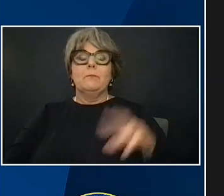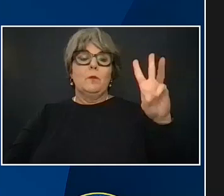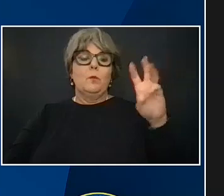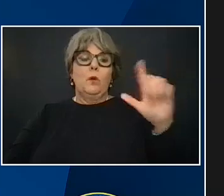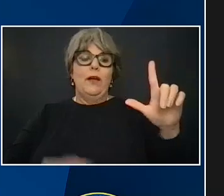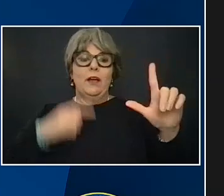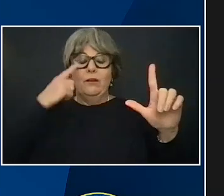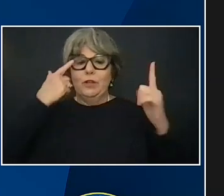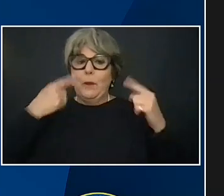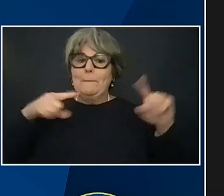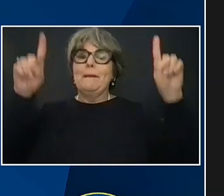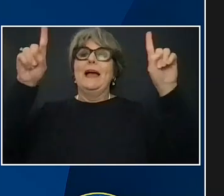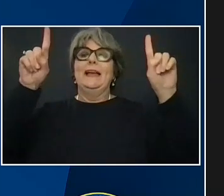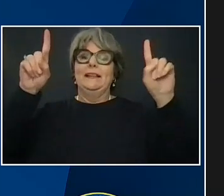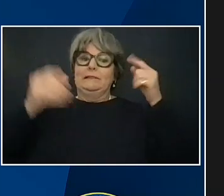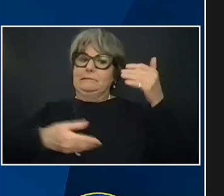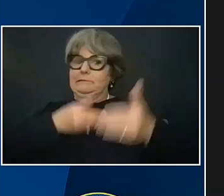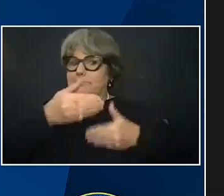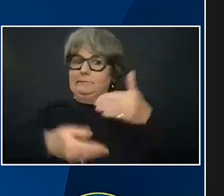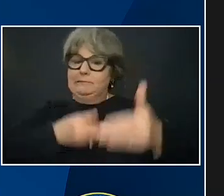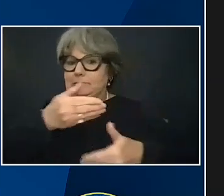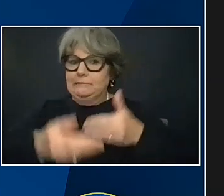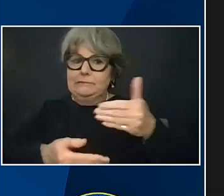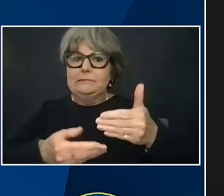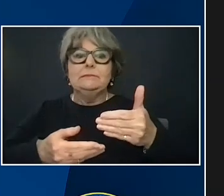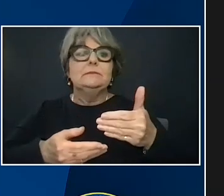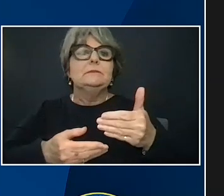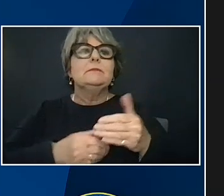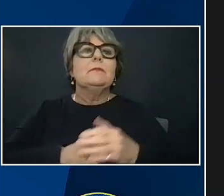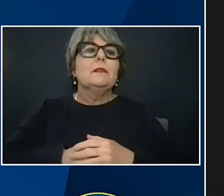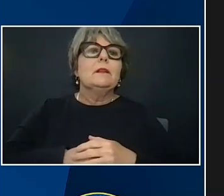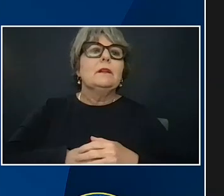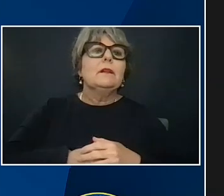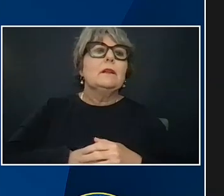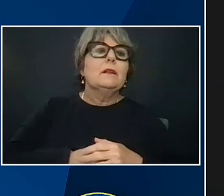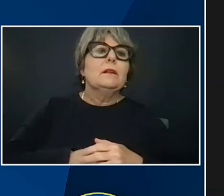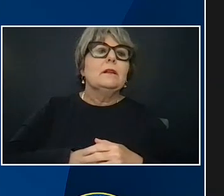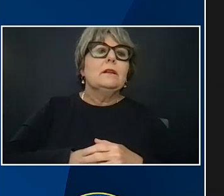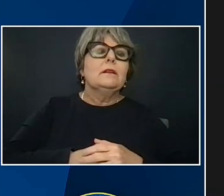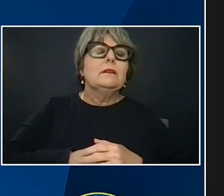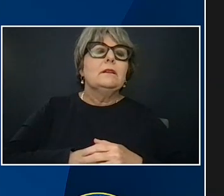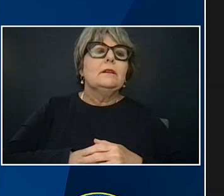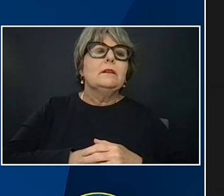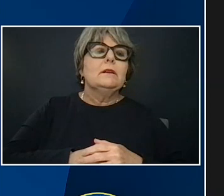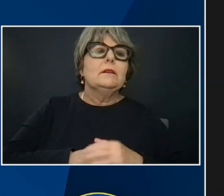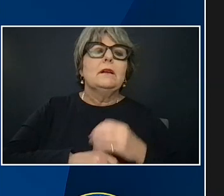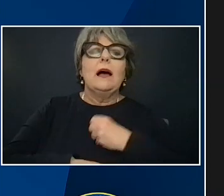You made it through the- oh, Scott, you have a comment? I apologize because there was a break